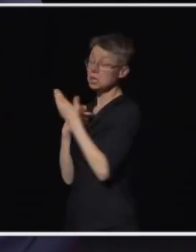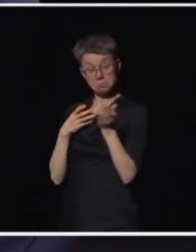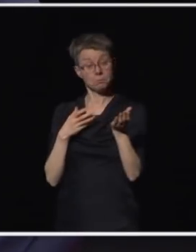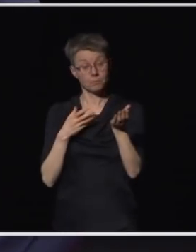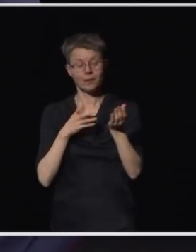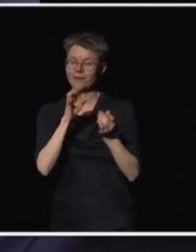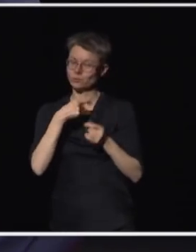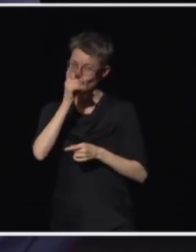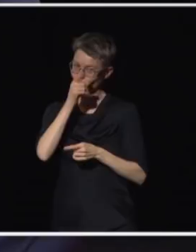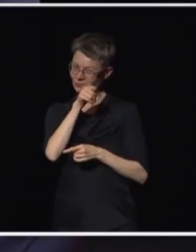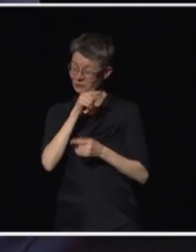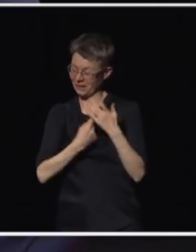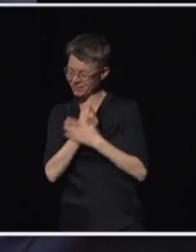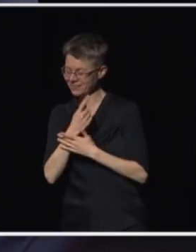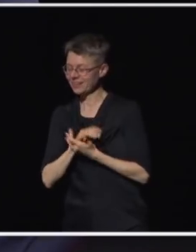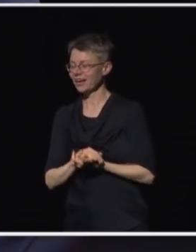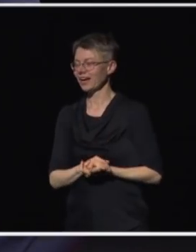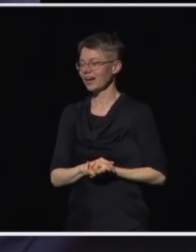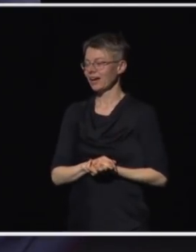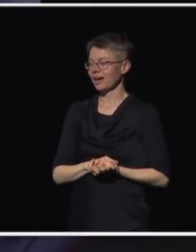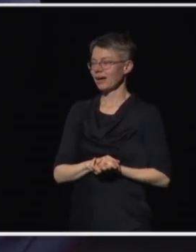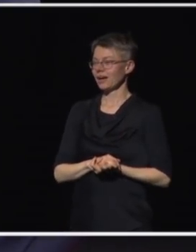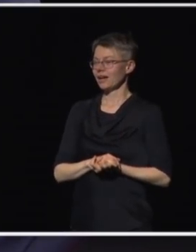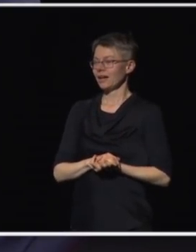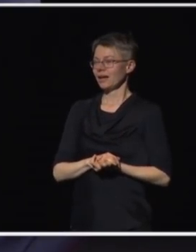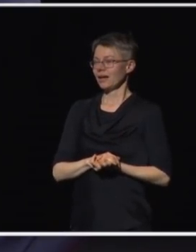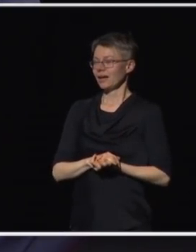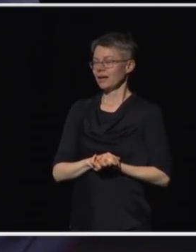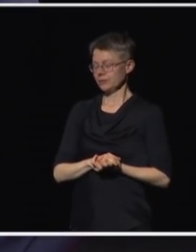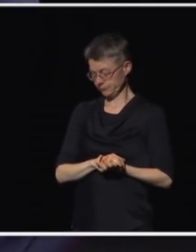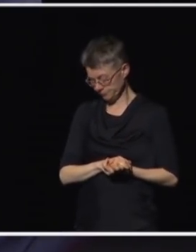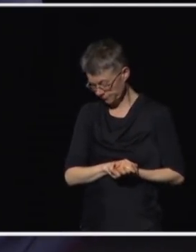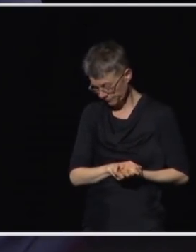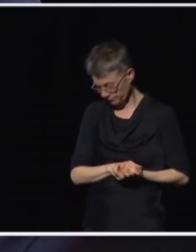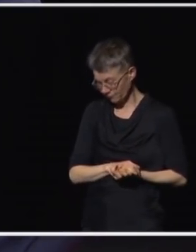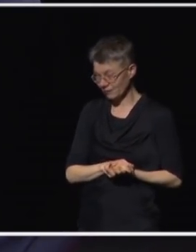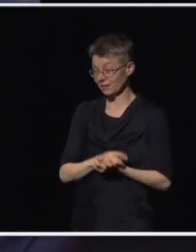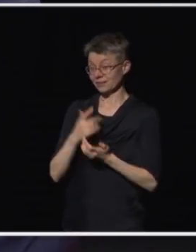about that happens is, you know, because you write a book that,